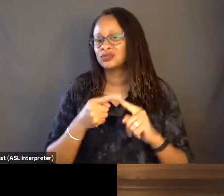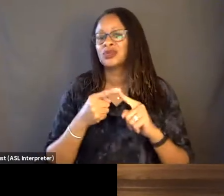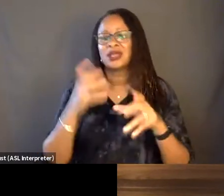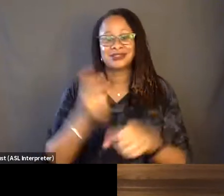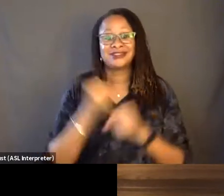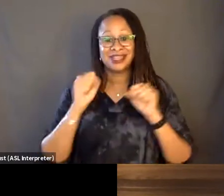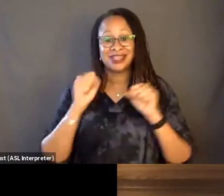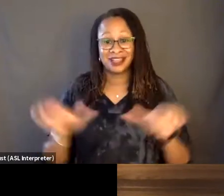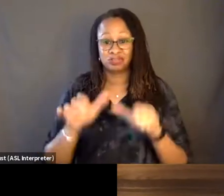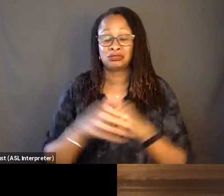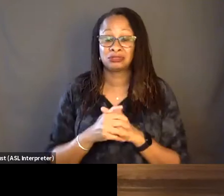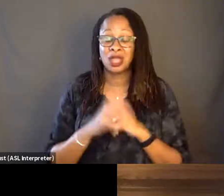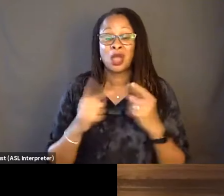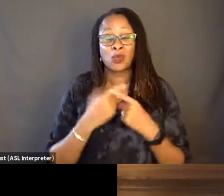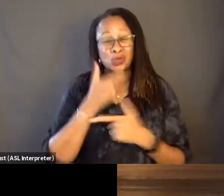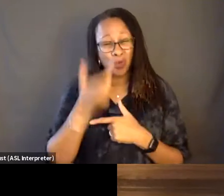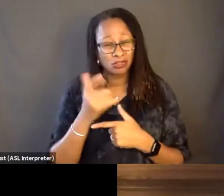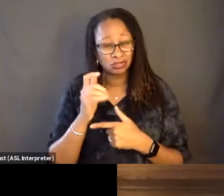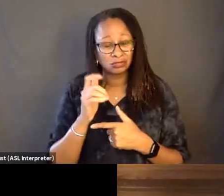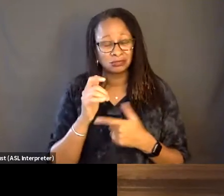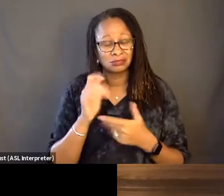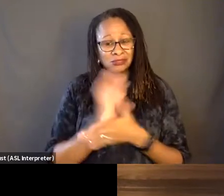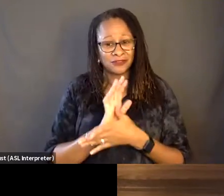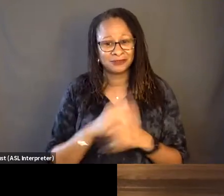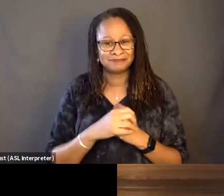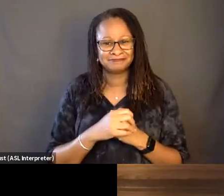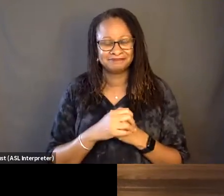So when you watch the film, as upsetting or depressing